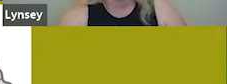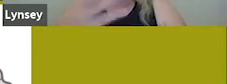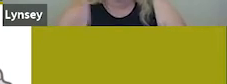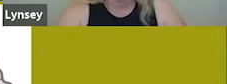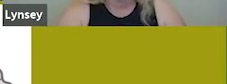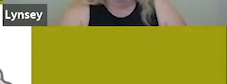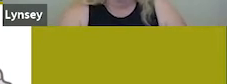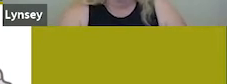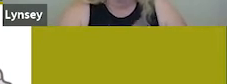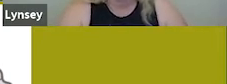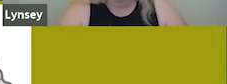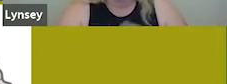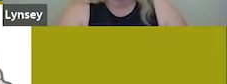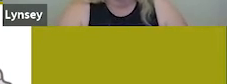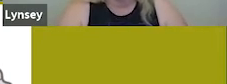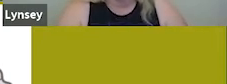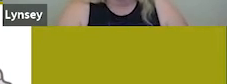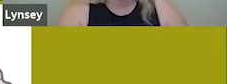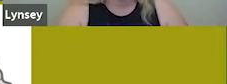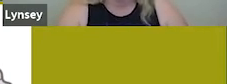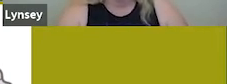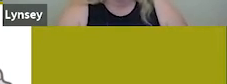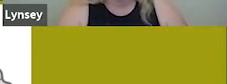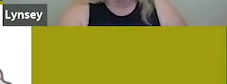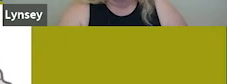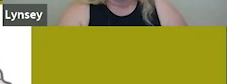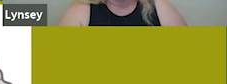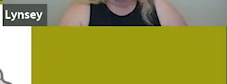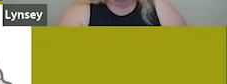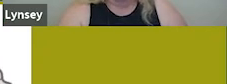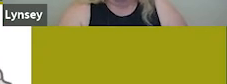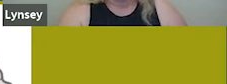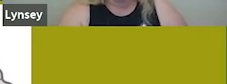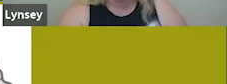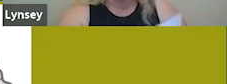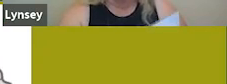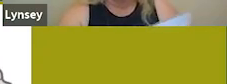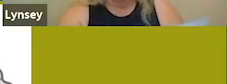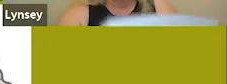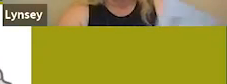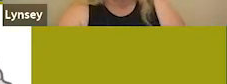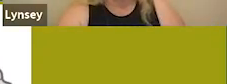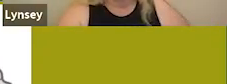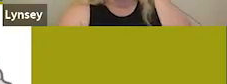essays, multiple choice, self assessments, oral presentations, drama role playing, that type of